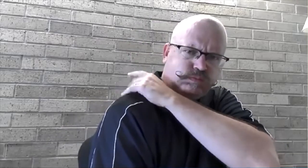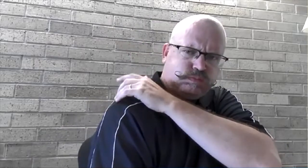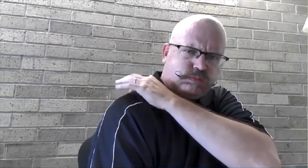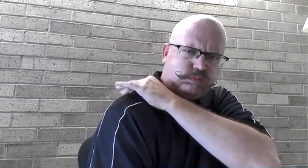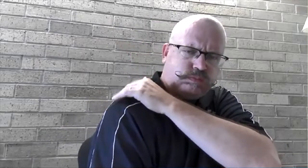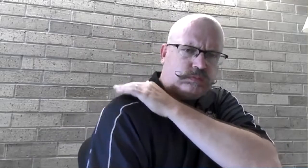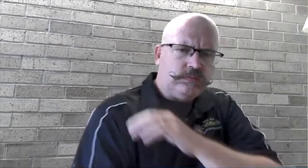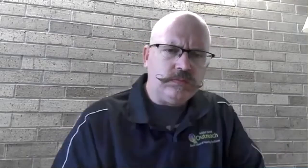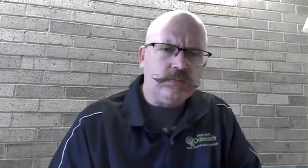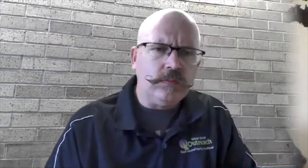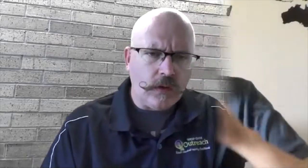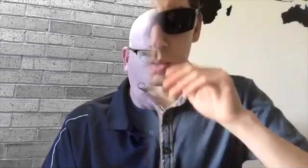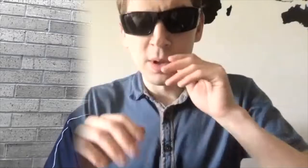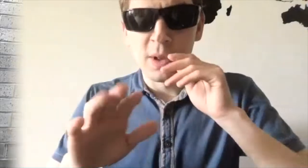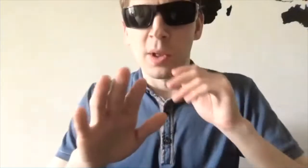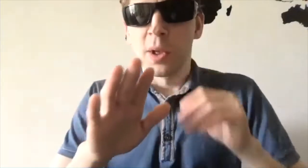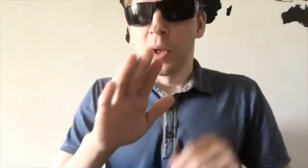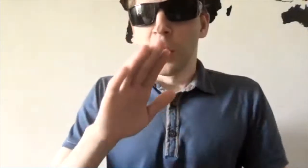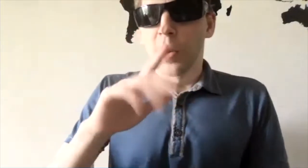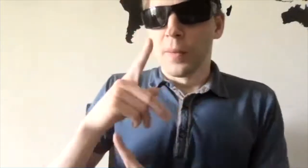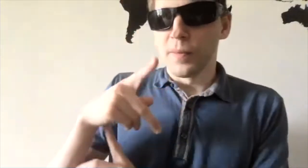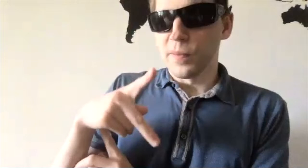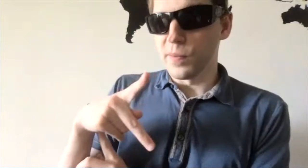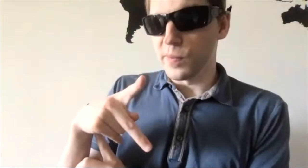another communication called haptics correct?